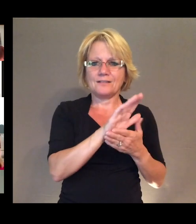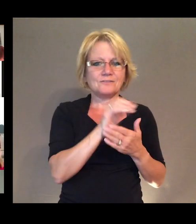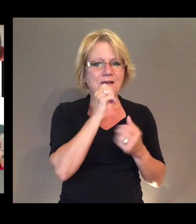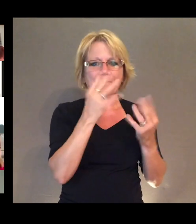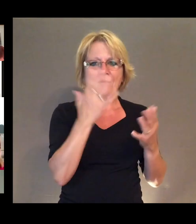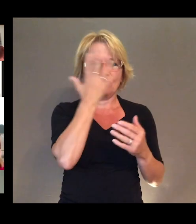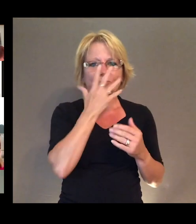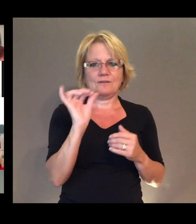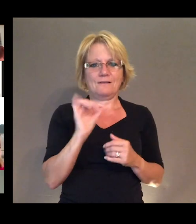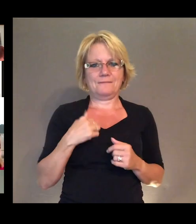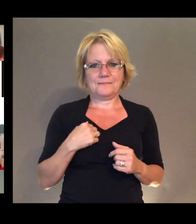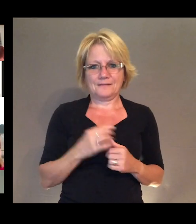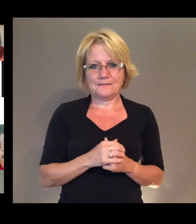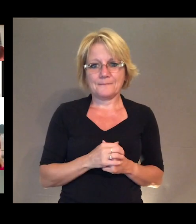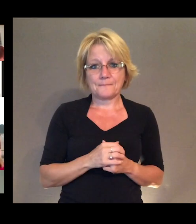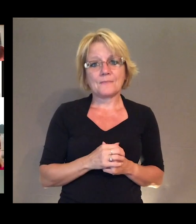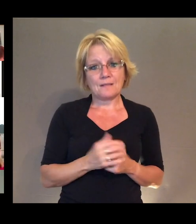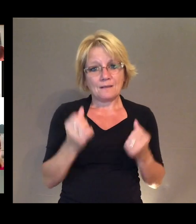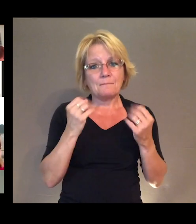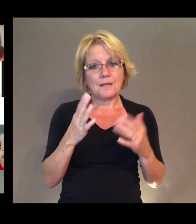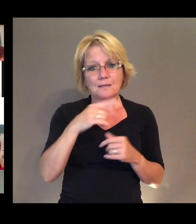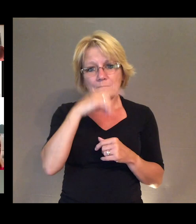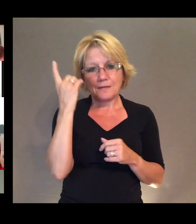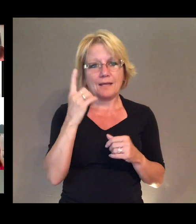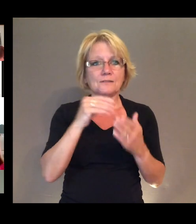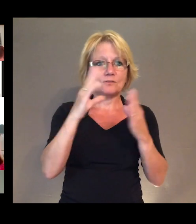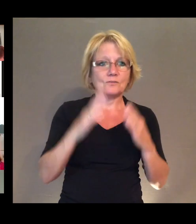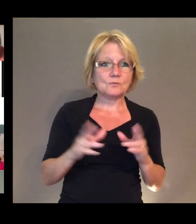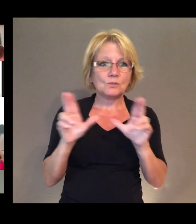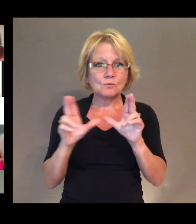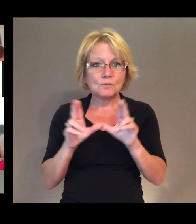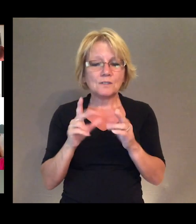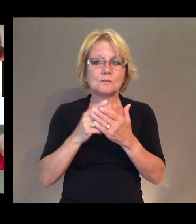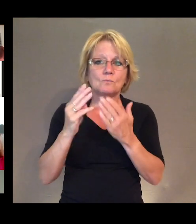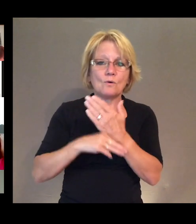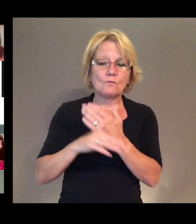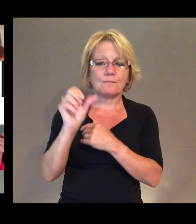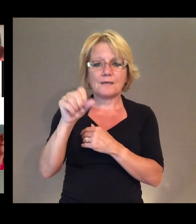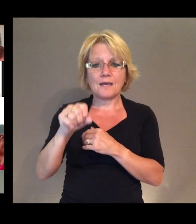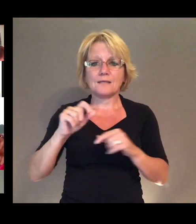Though there were a lot of black student unions, a lot of student programming. I didn't see that in my classroom.